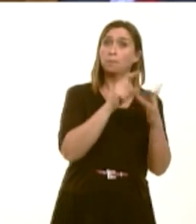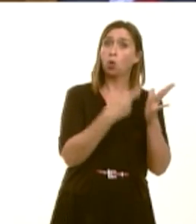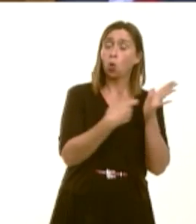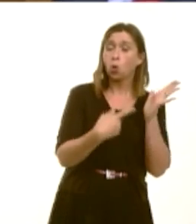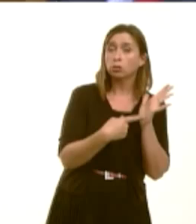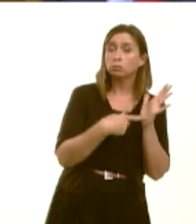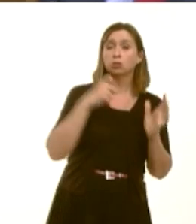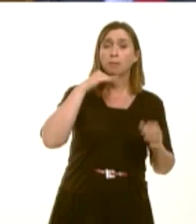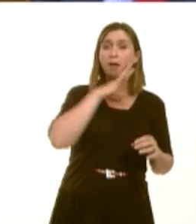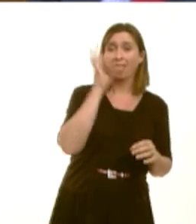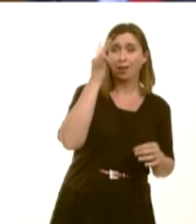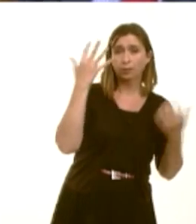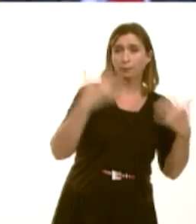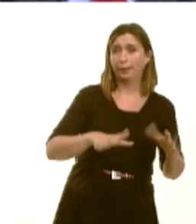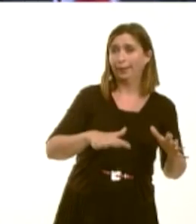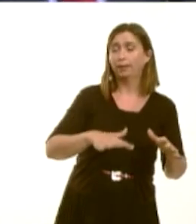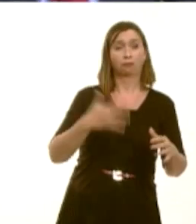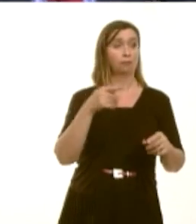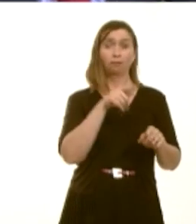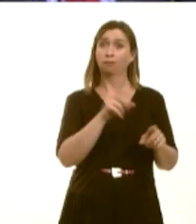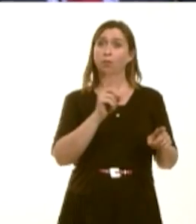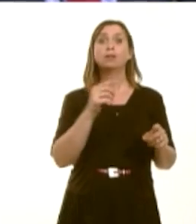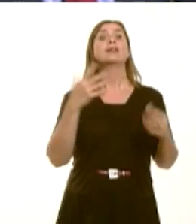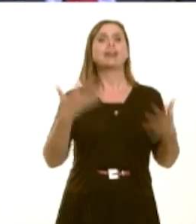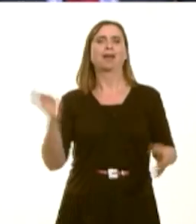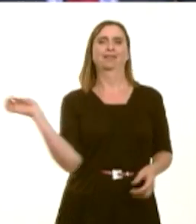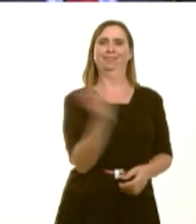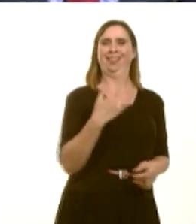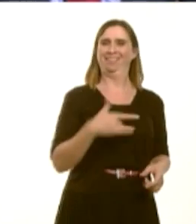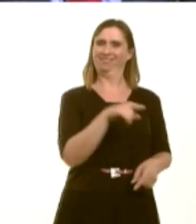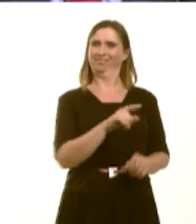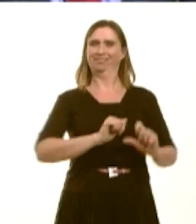County Council had done just that, and somebody was living in that house. We know, of course,